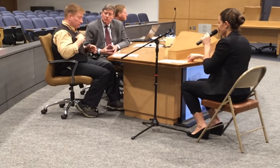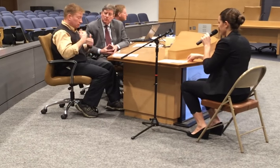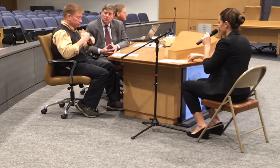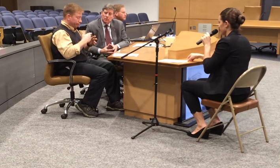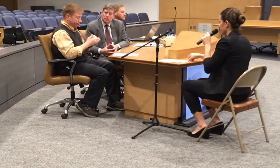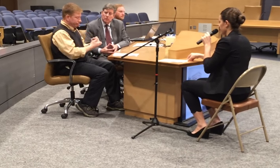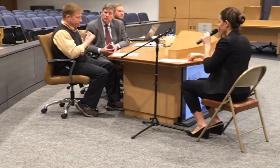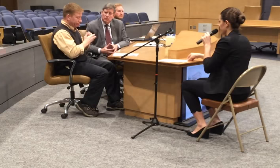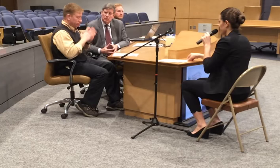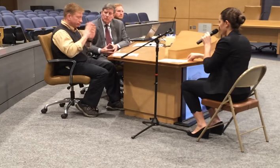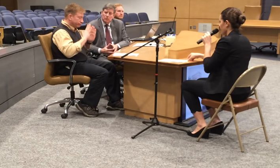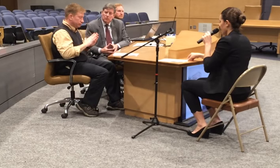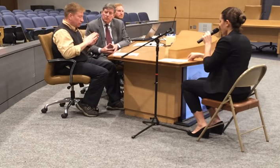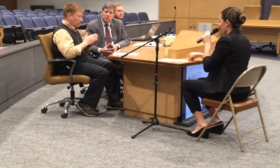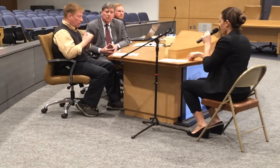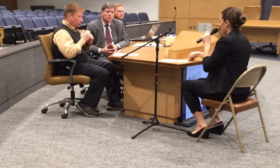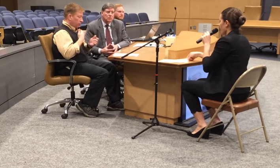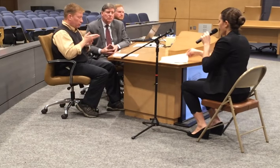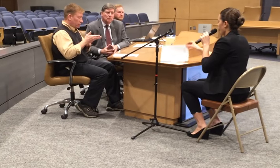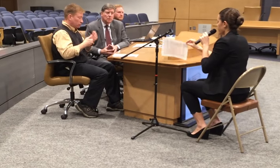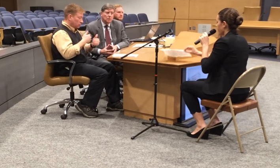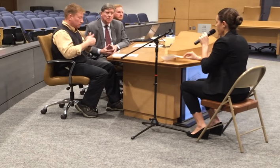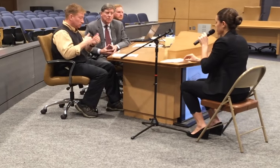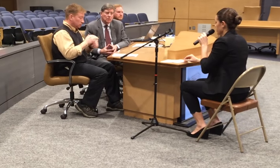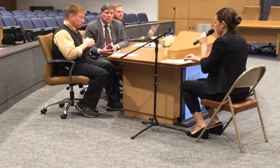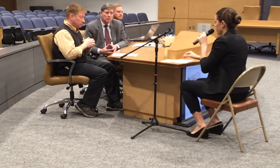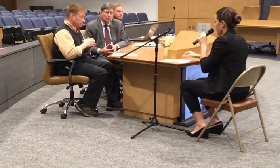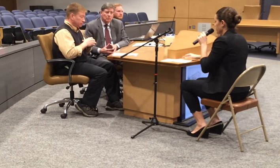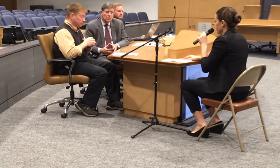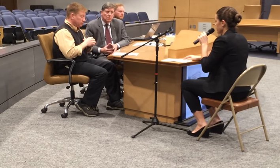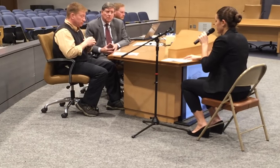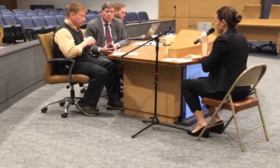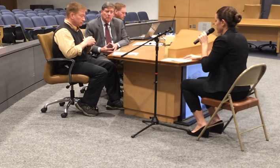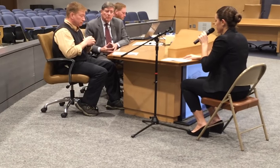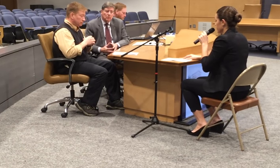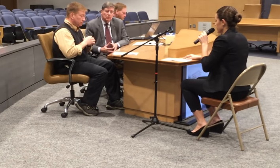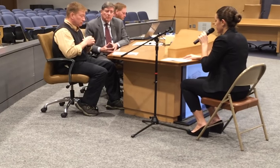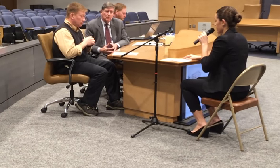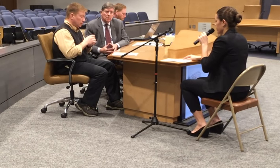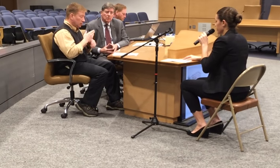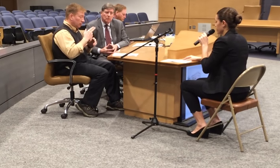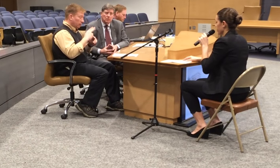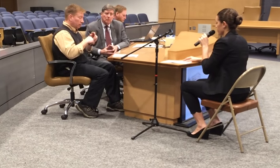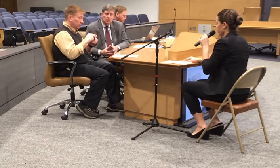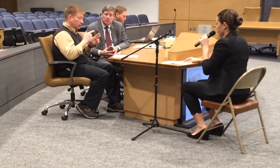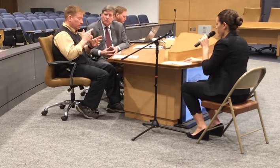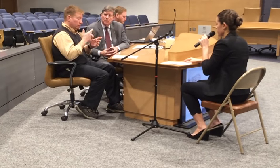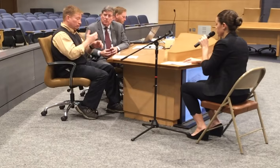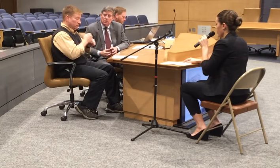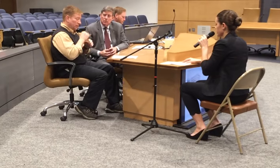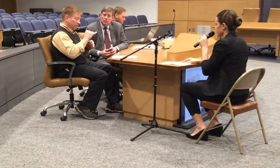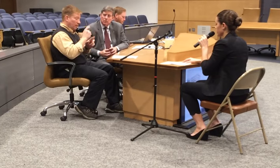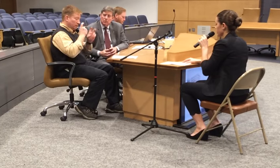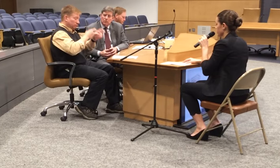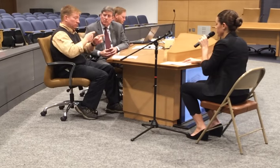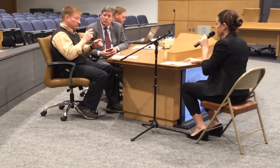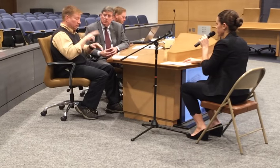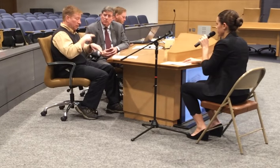The MHS staff were terrific and helped us throughout the process, and the building received